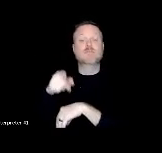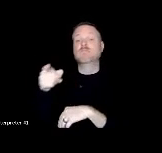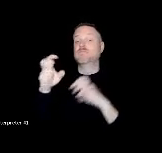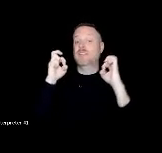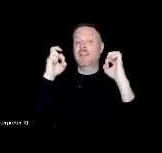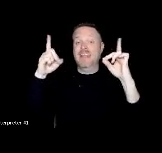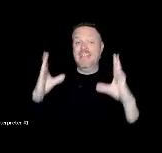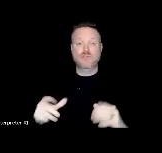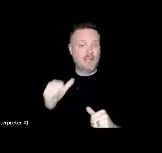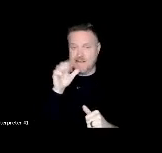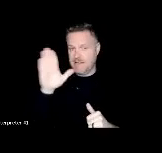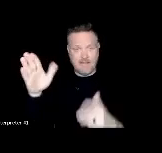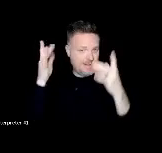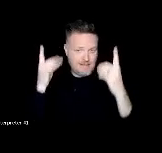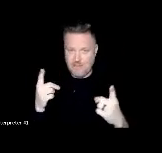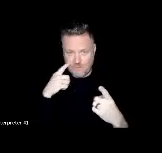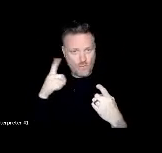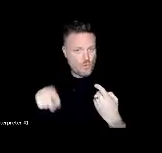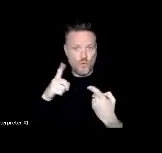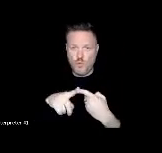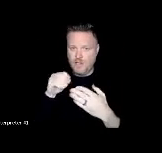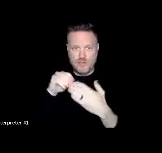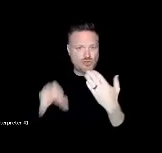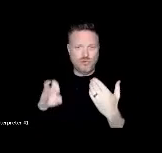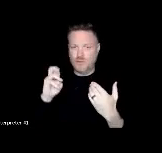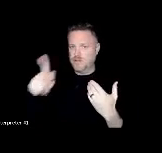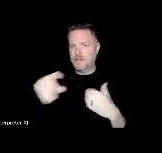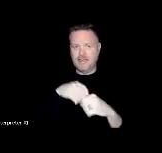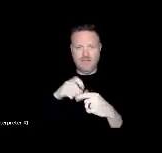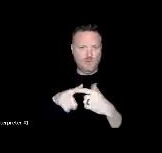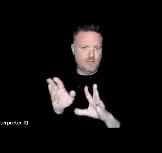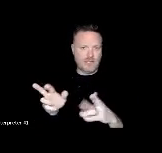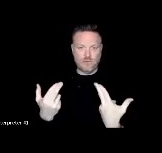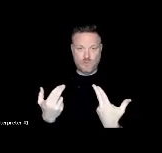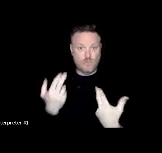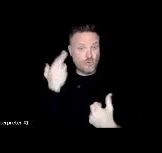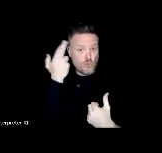that student walks back into the classroom. And so the reason why we differentiate this is if you're